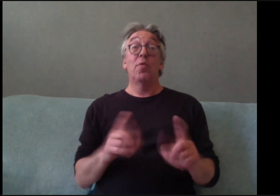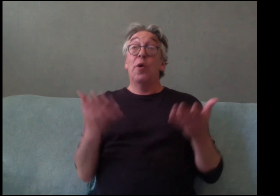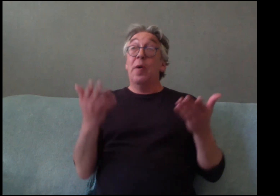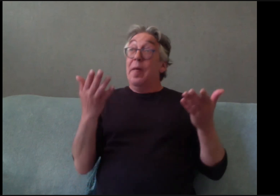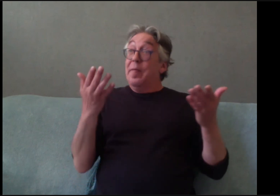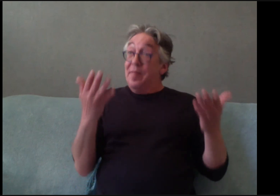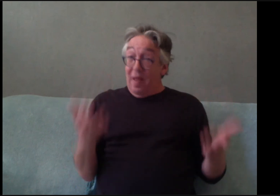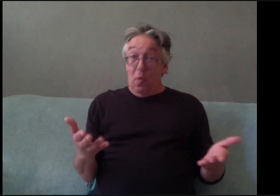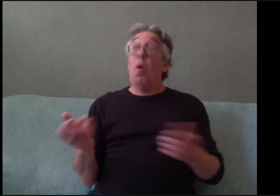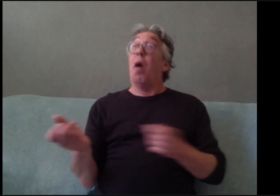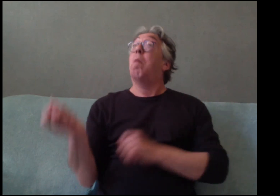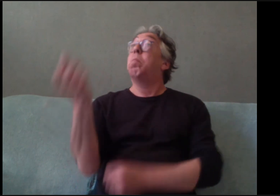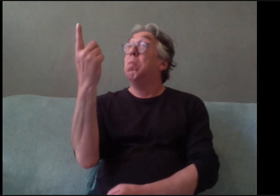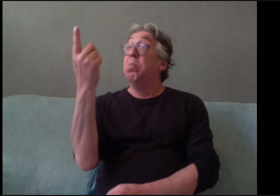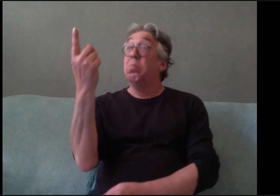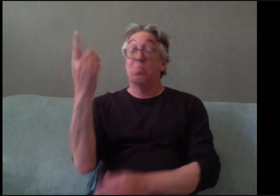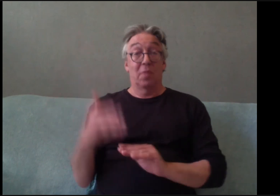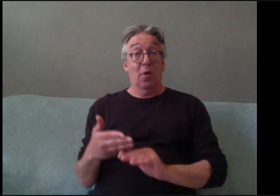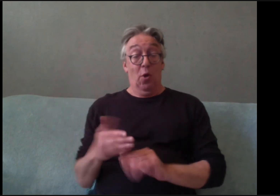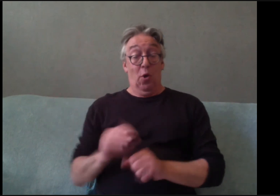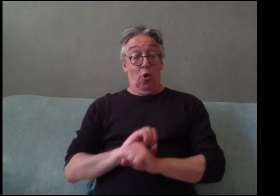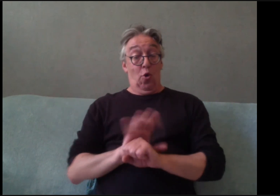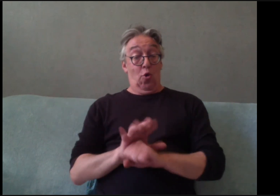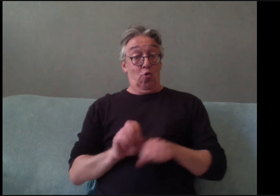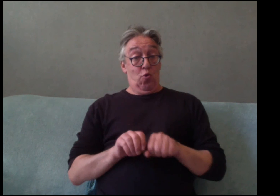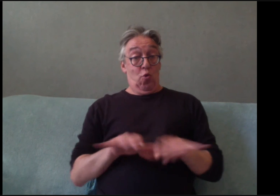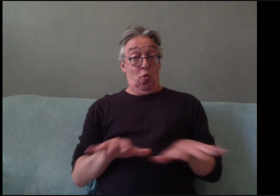in all the addresses of the president.